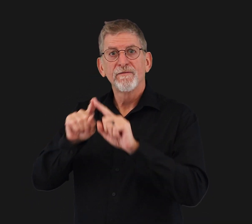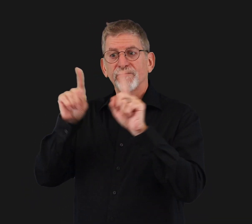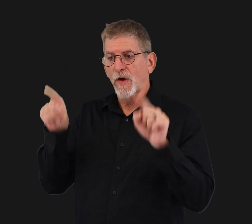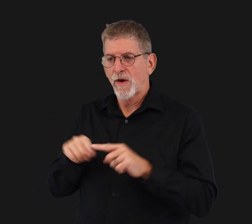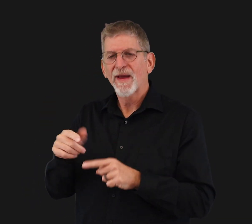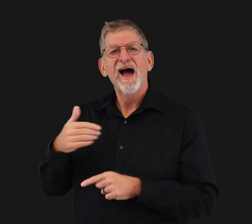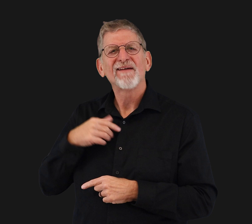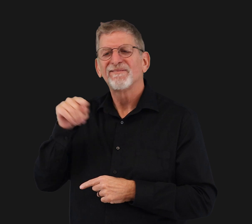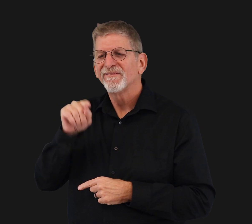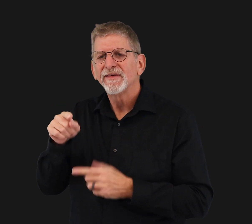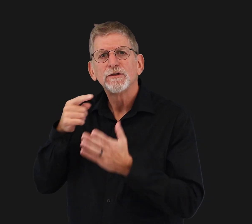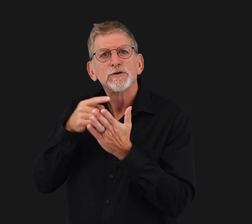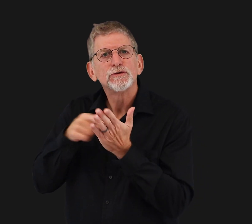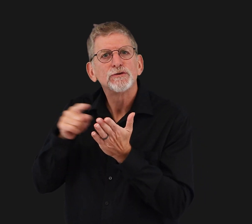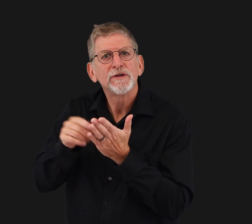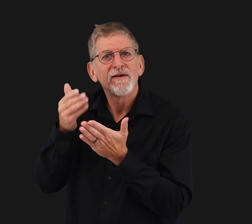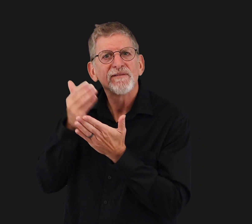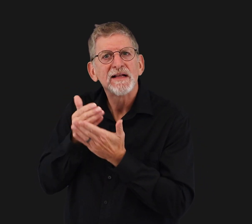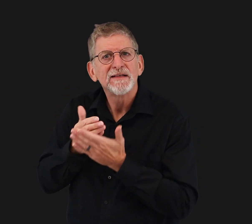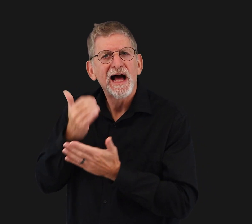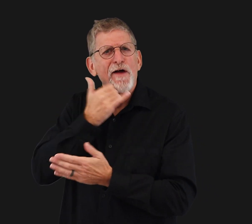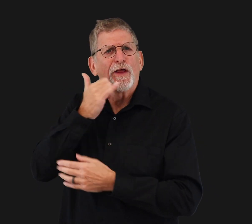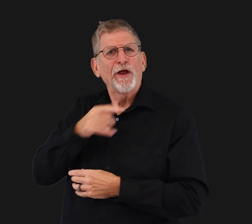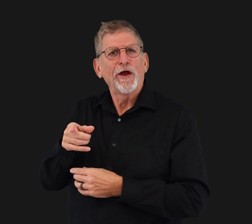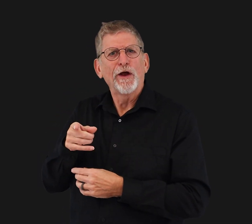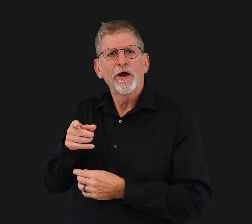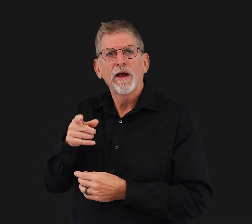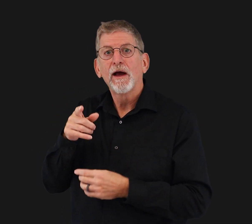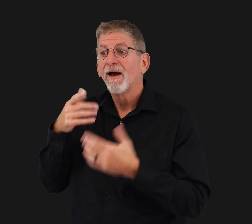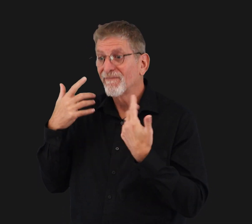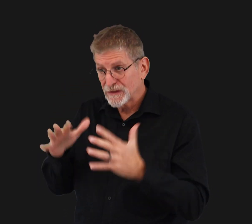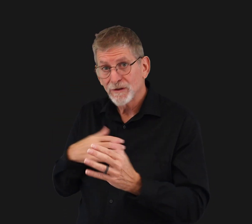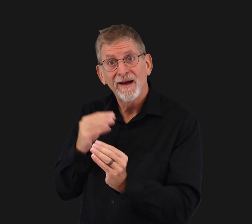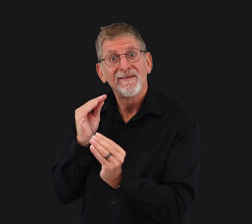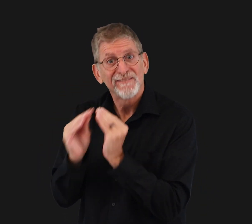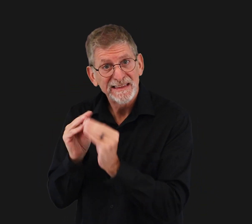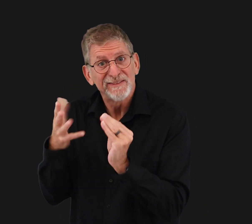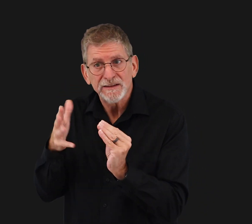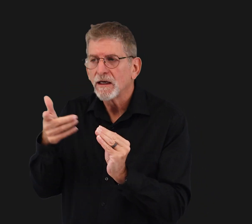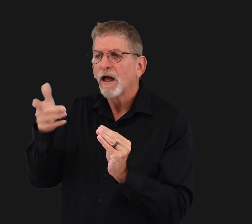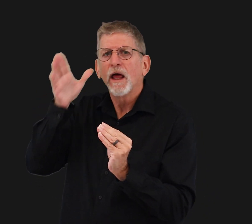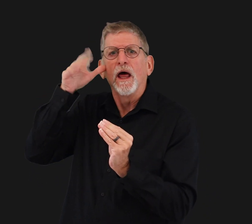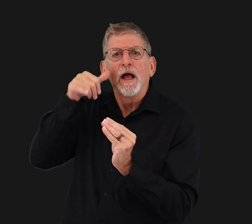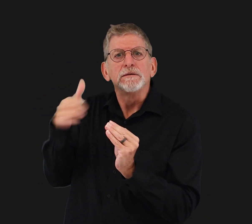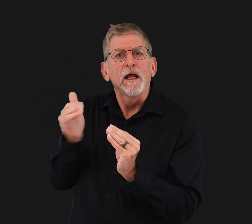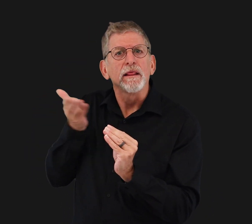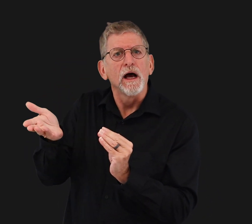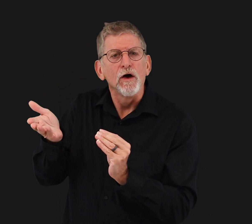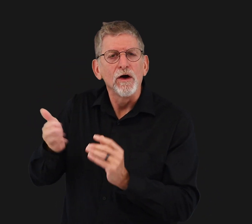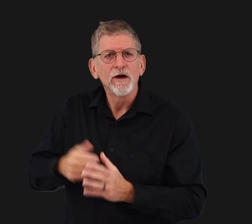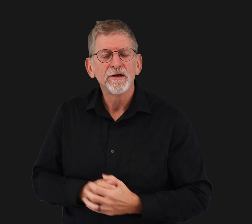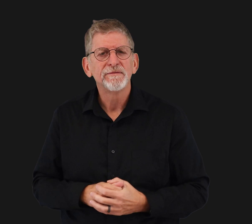◦ form validation errors that don't disappear after correction